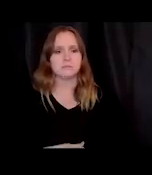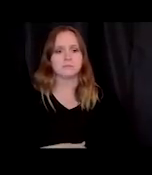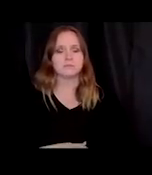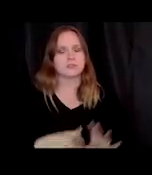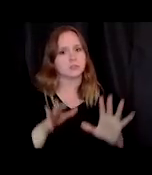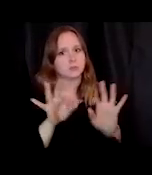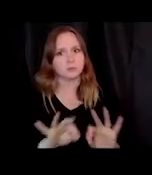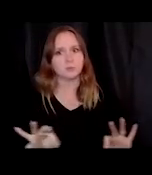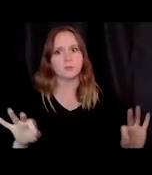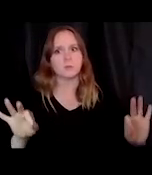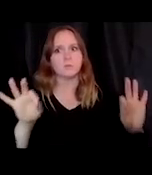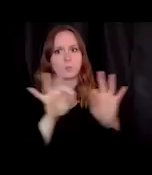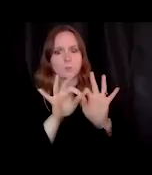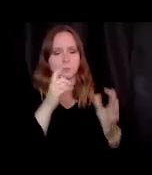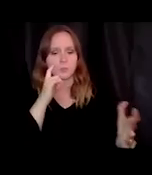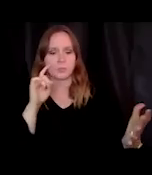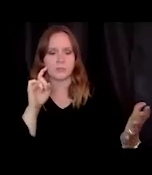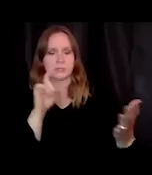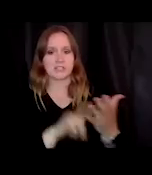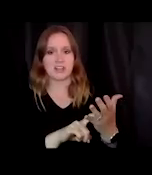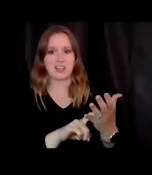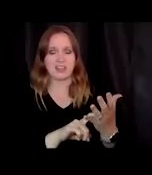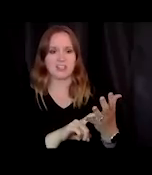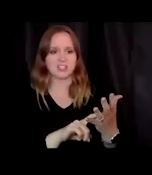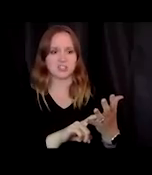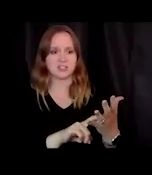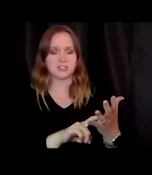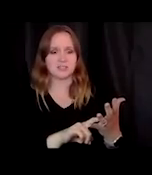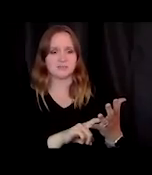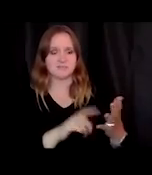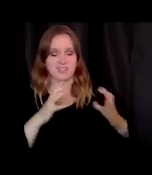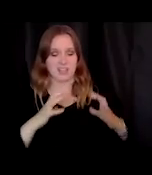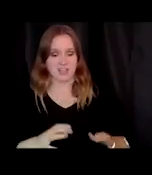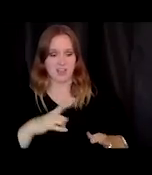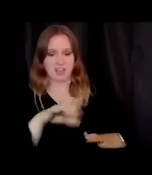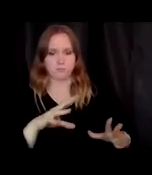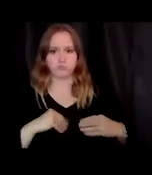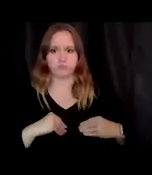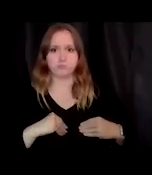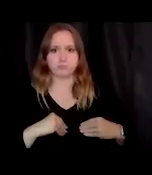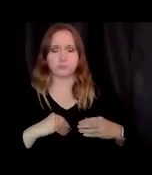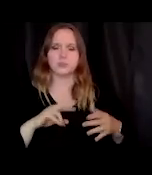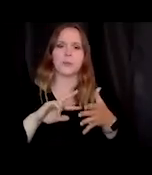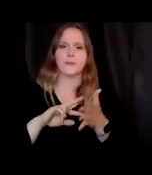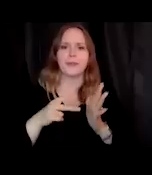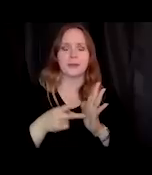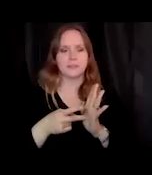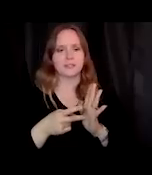to acknowledge ownership of the client, to ask permission, to be respectful